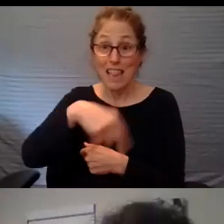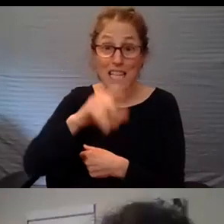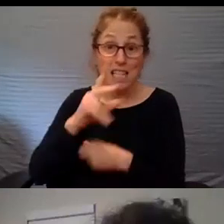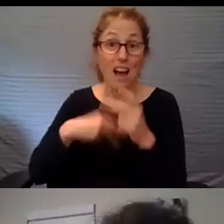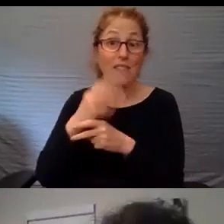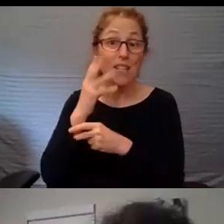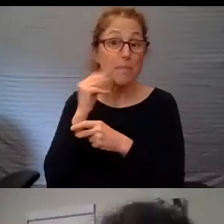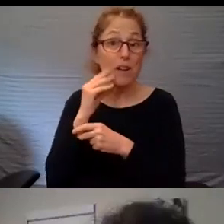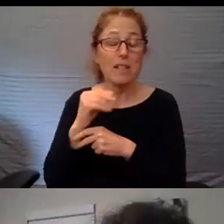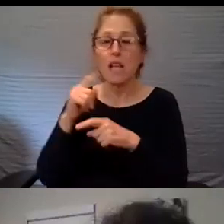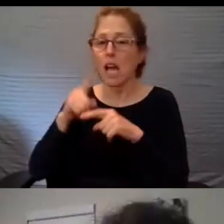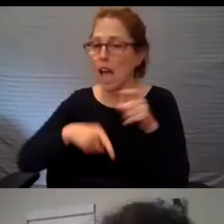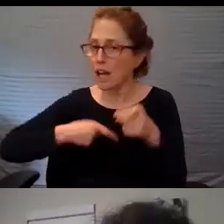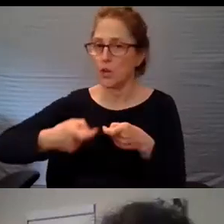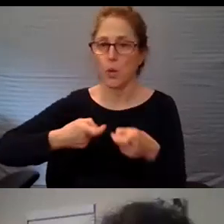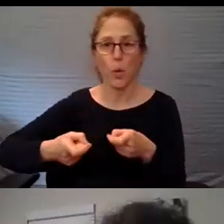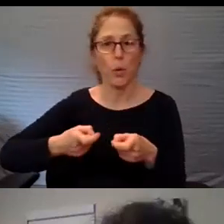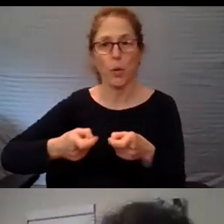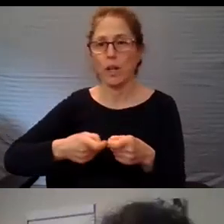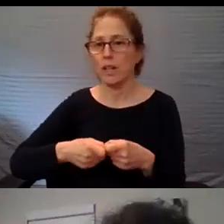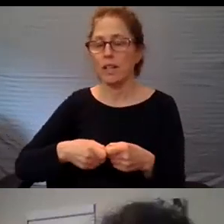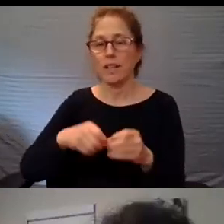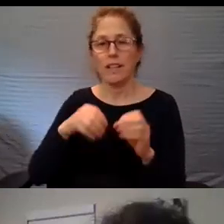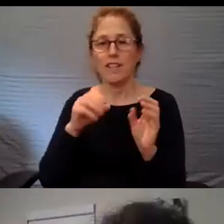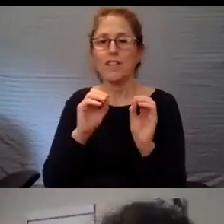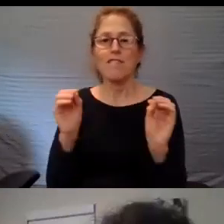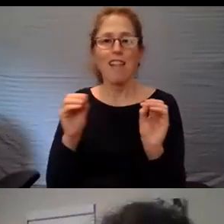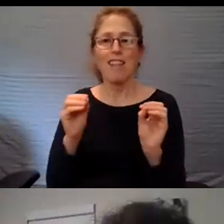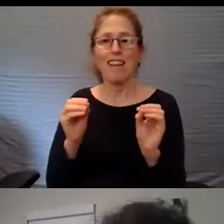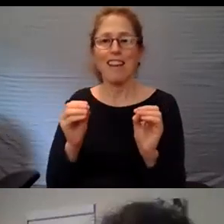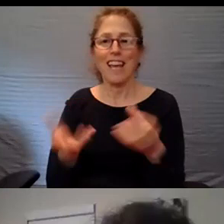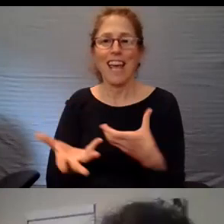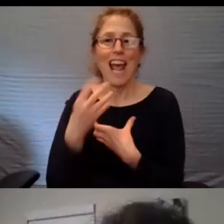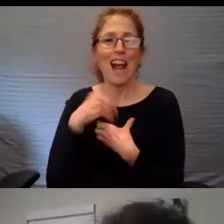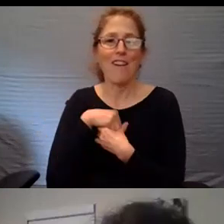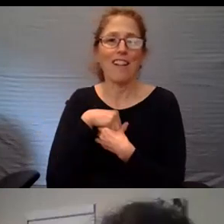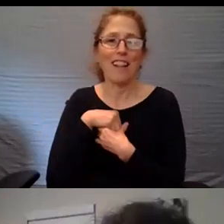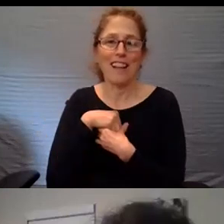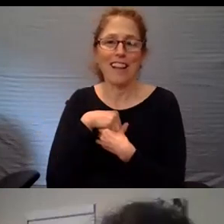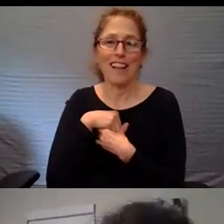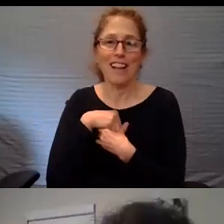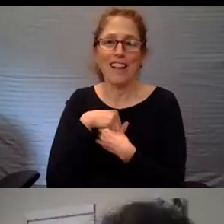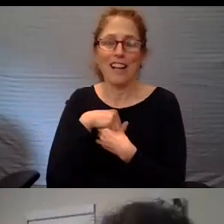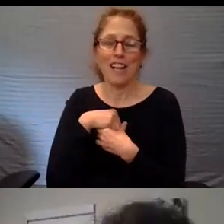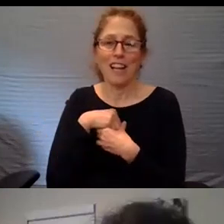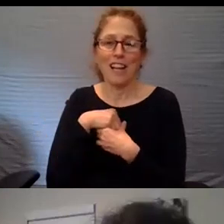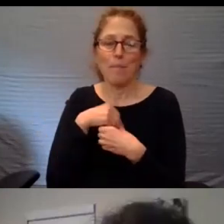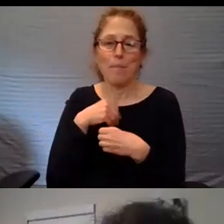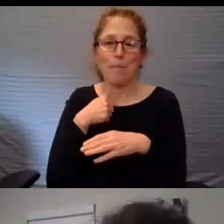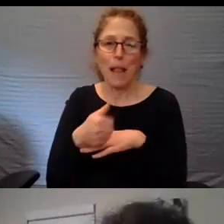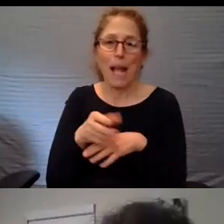of their control, and there's nothing inherently blame-worthy when it comes to being ill.